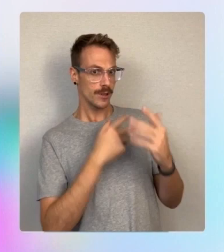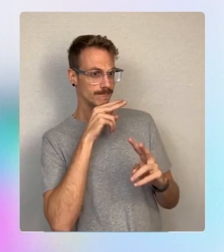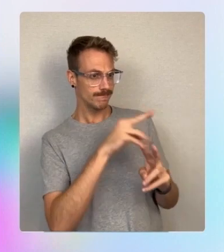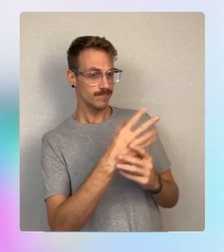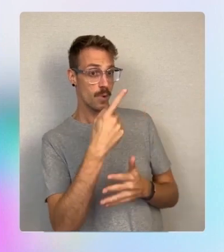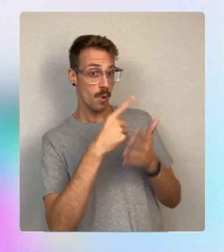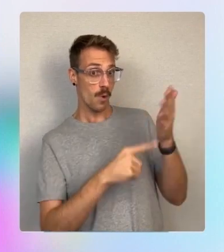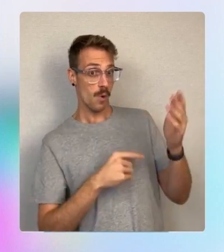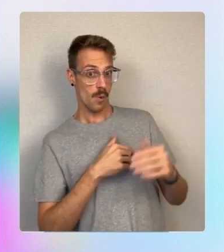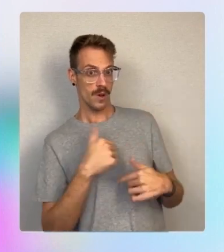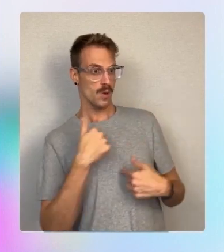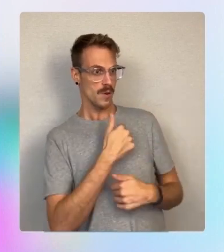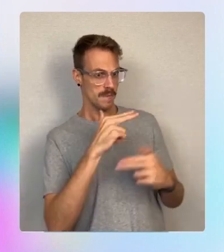is building with Mixed Reality.